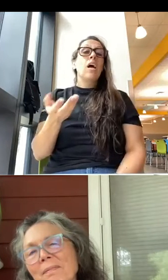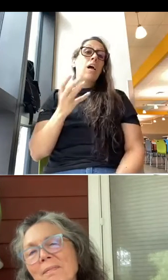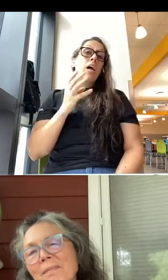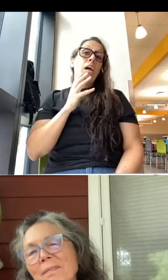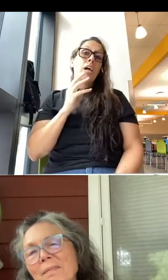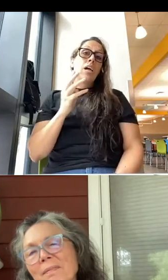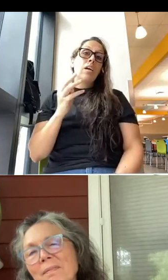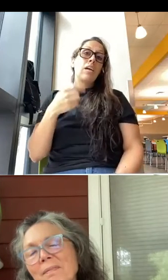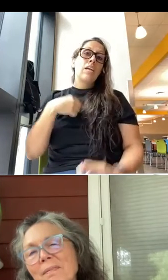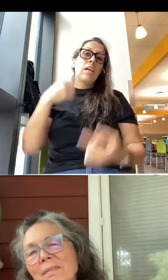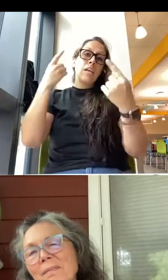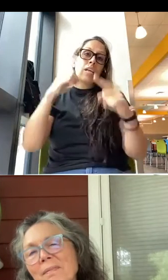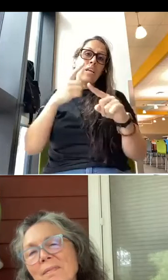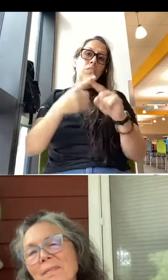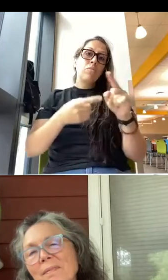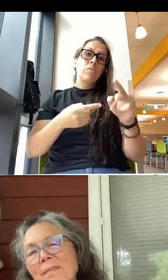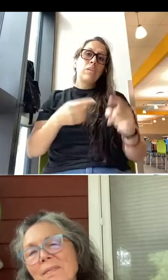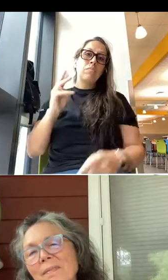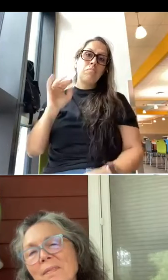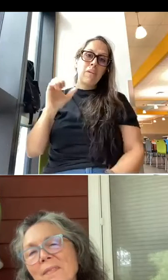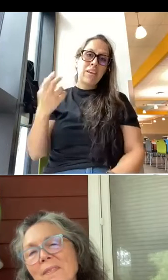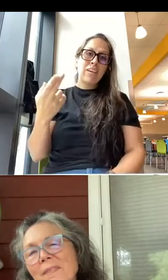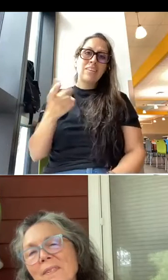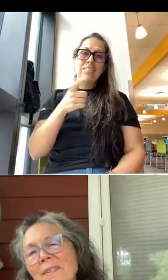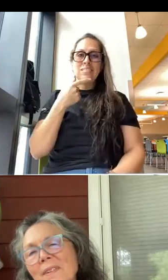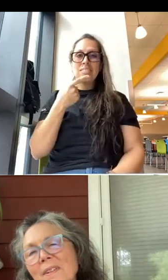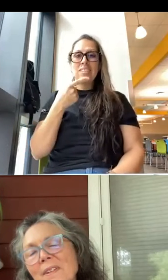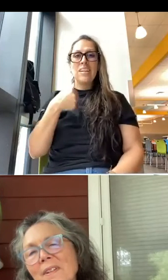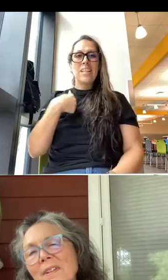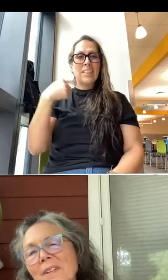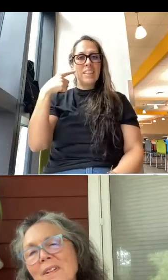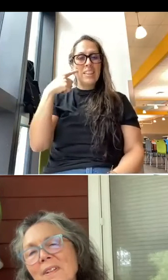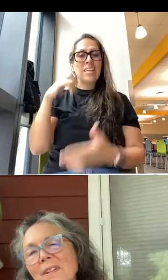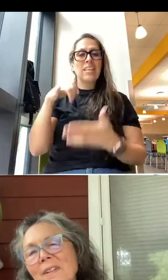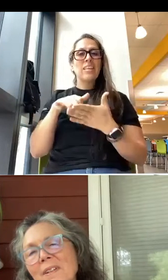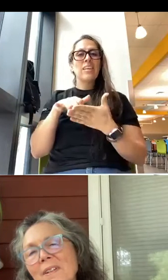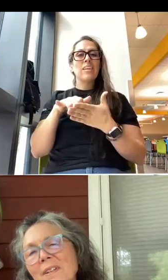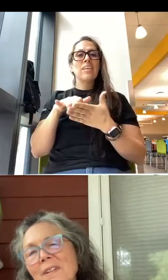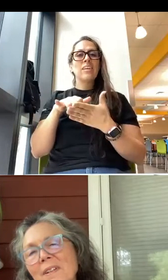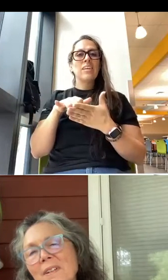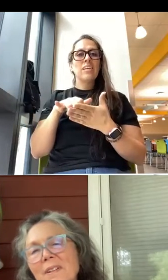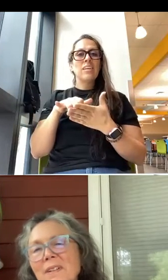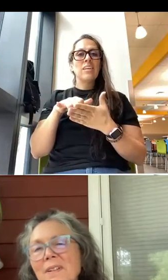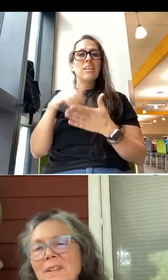agree with what Micah just said, I just think that, I don't know, the more we can